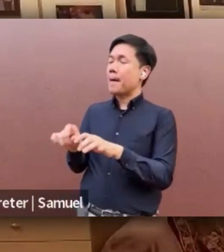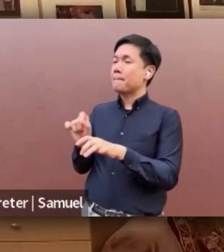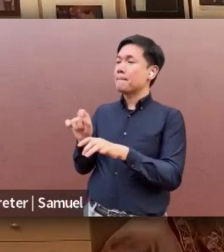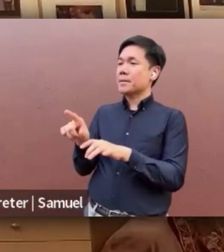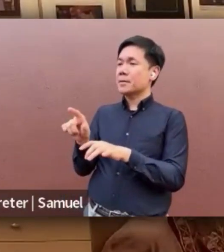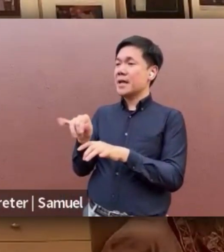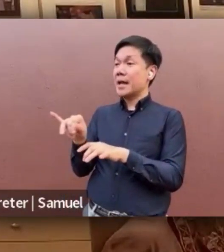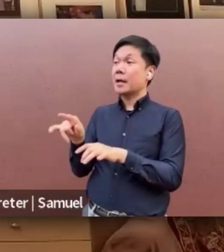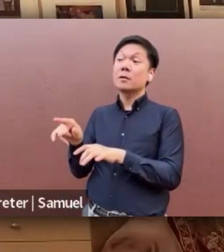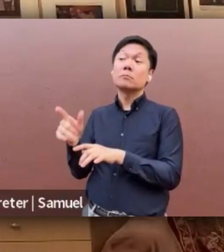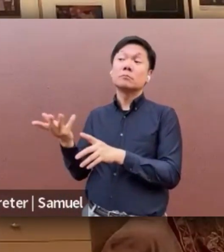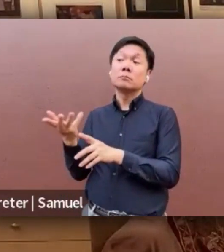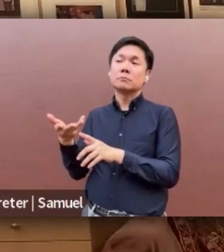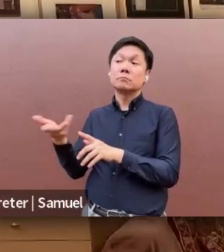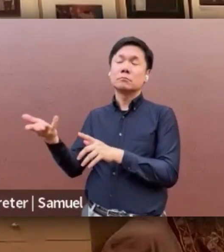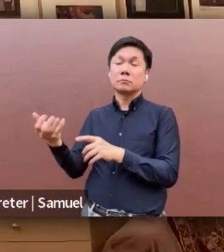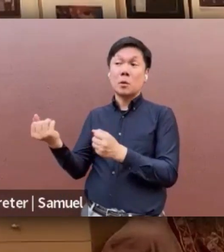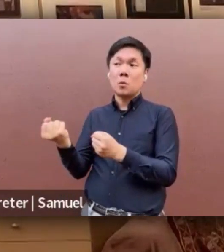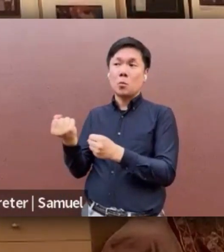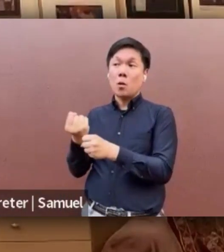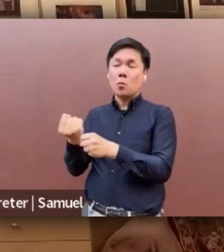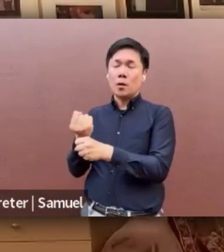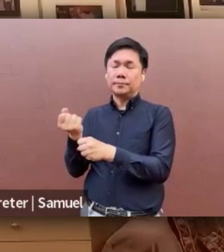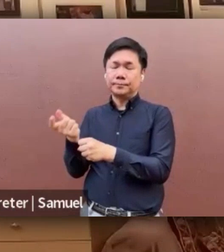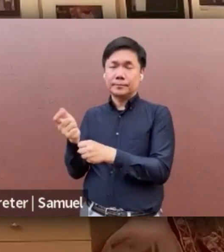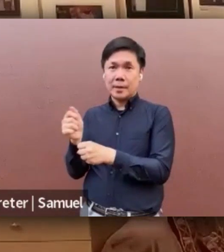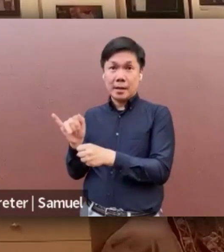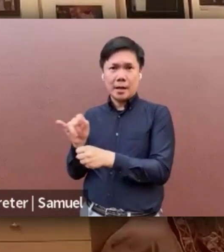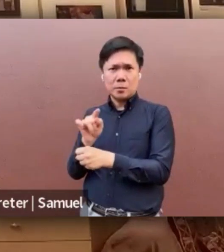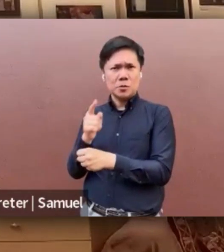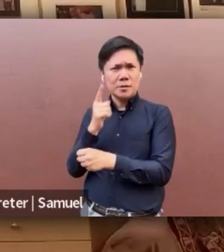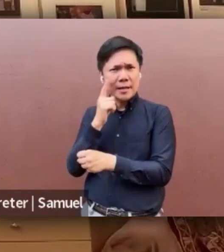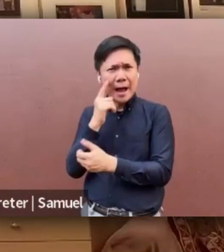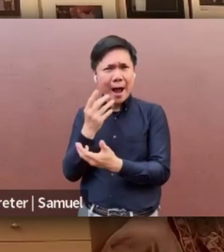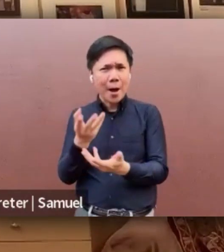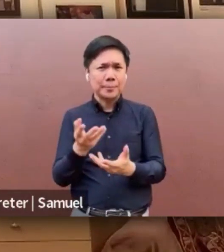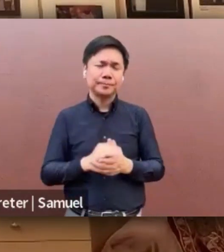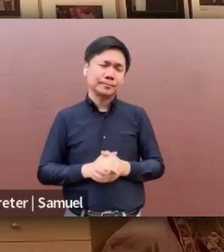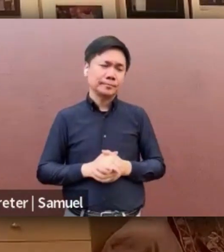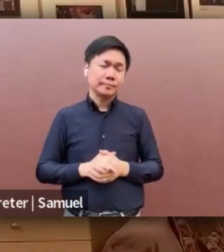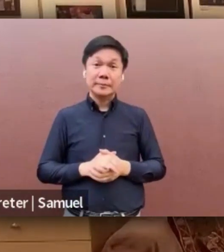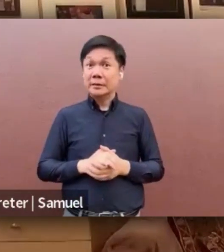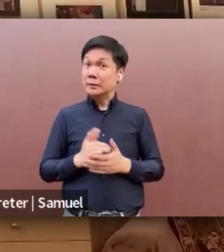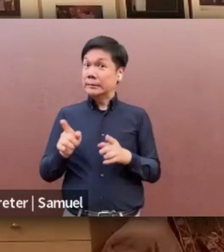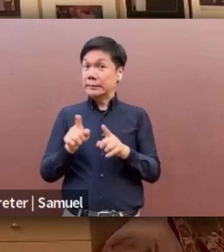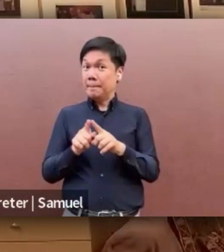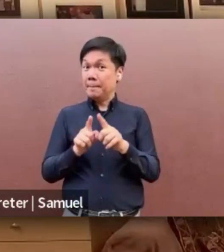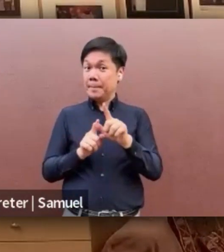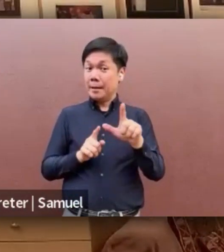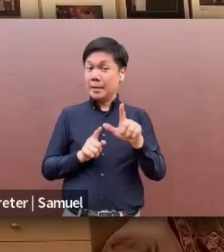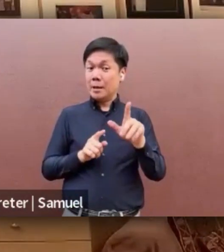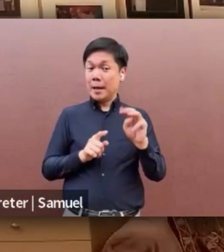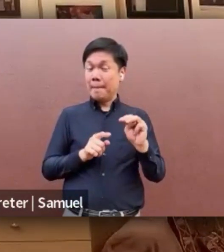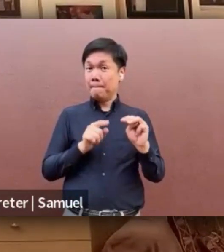describe to the system what they want it to do, that we should be experimenting with the large